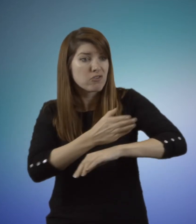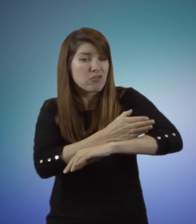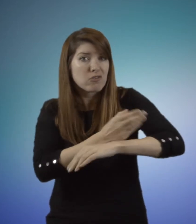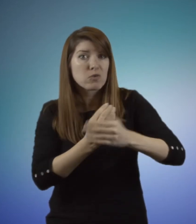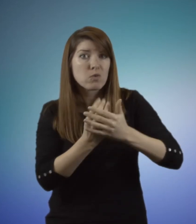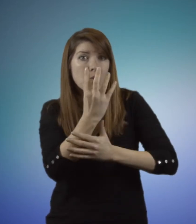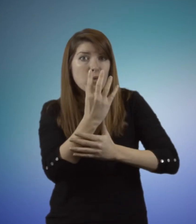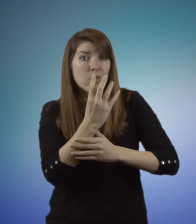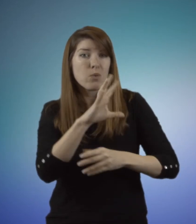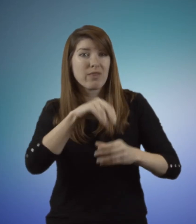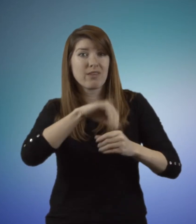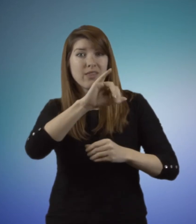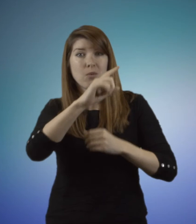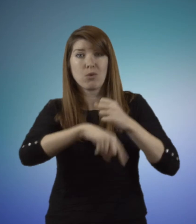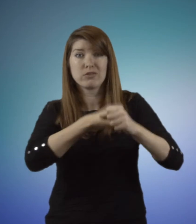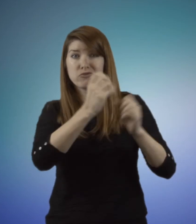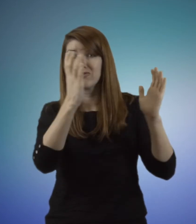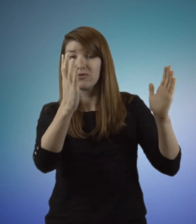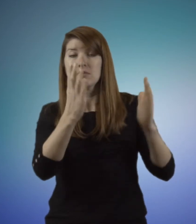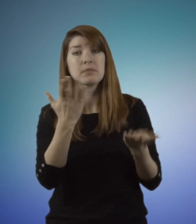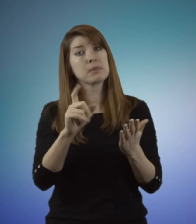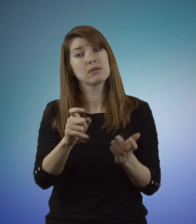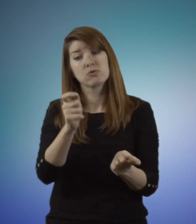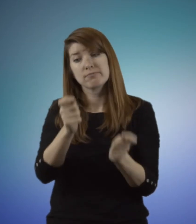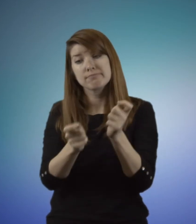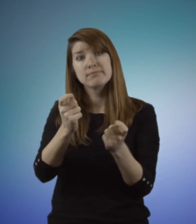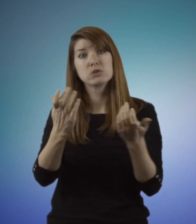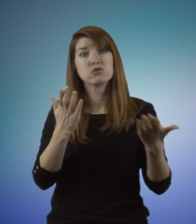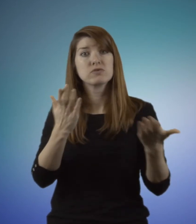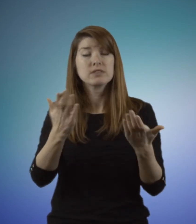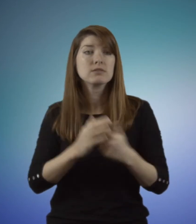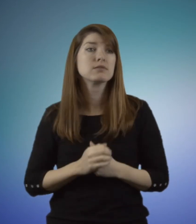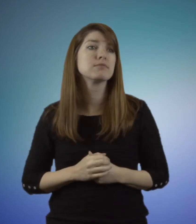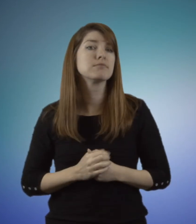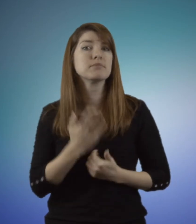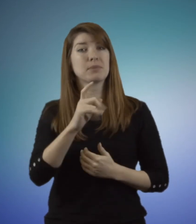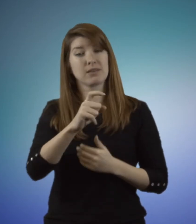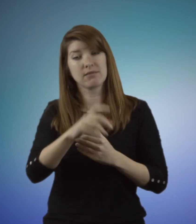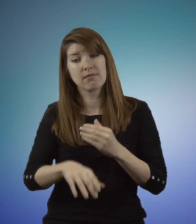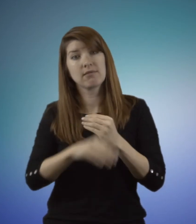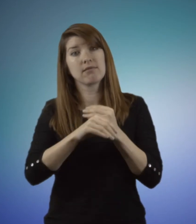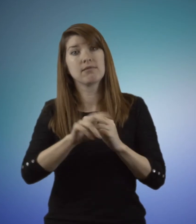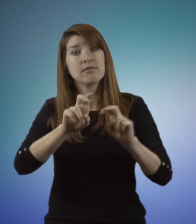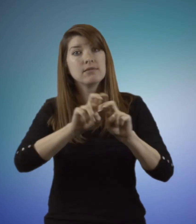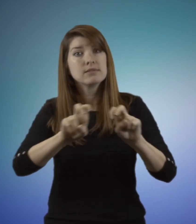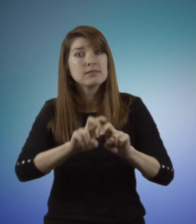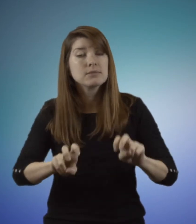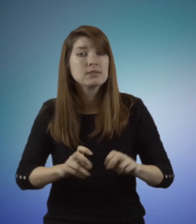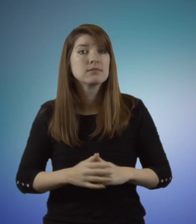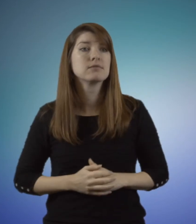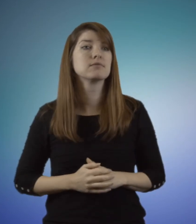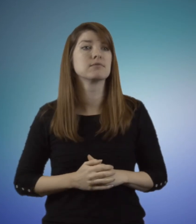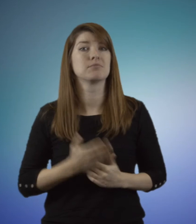and one year's period of time, we may need to adjust services. We may need to do some additional assessment.